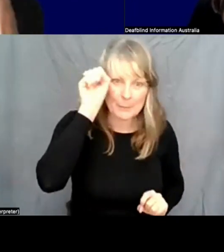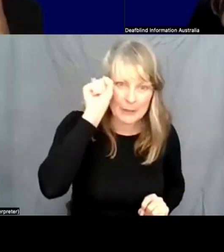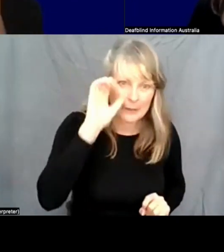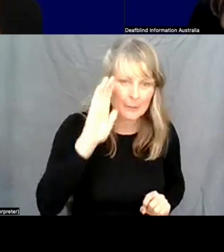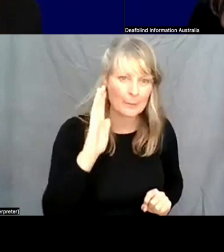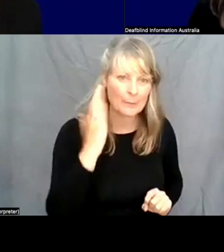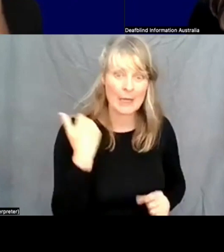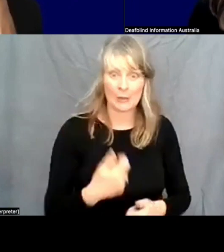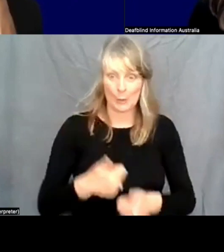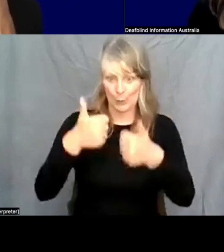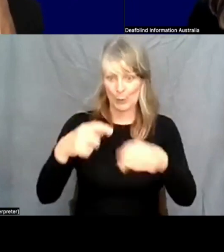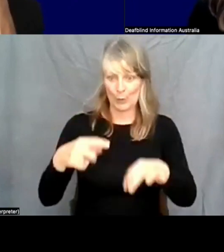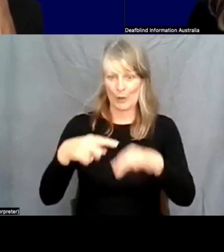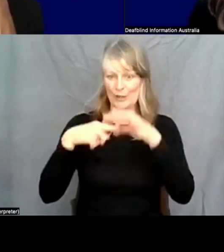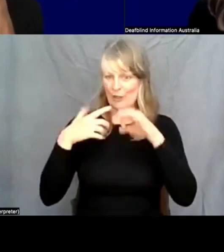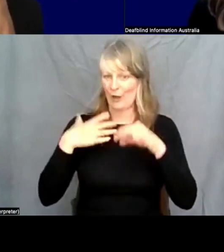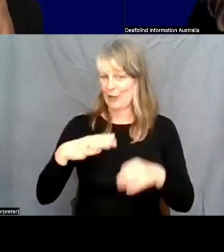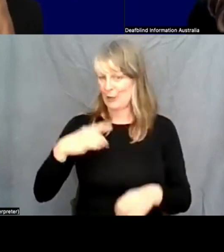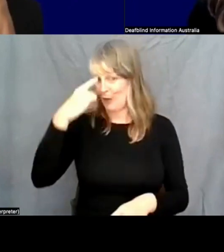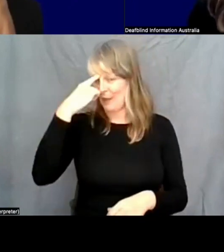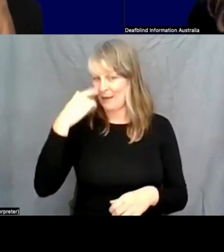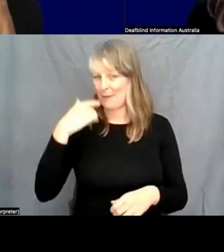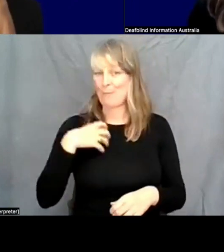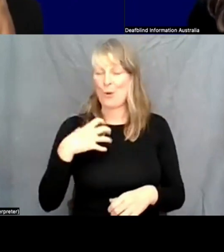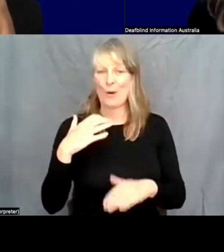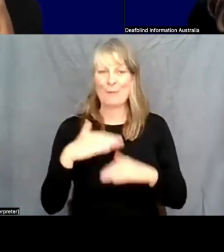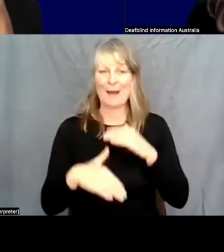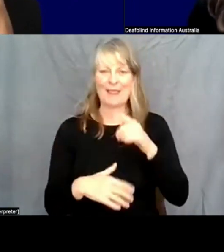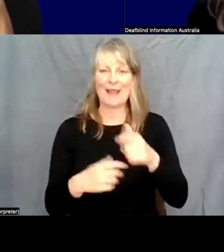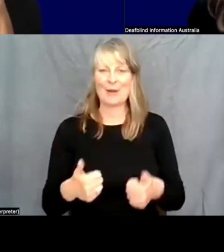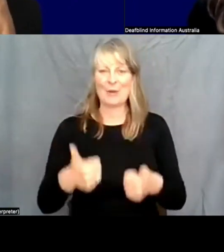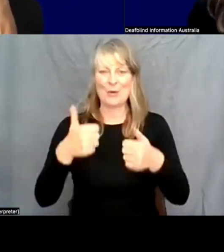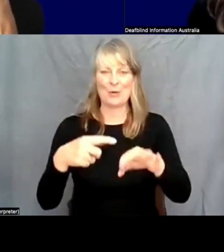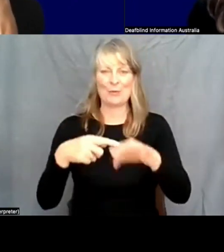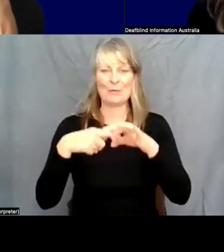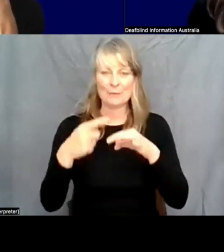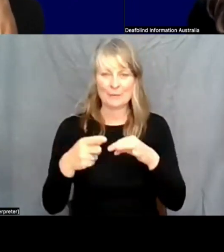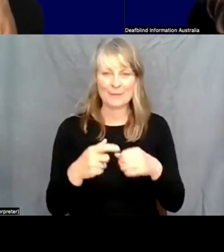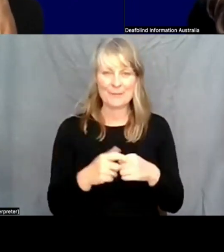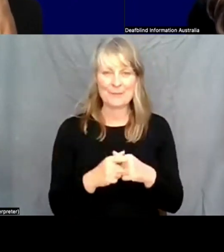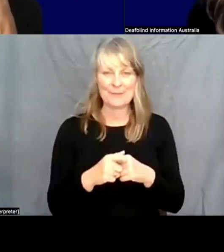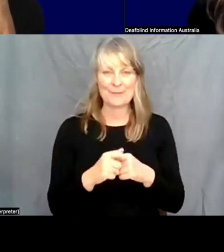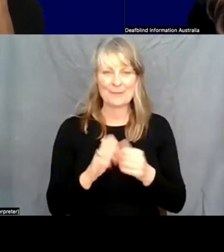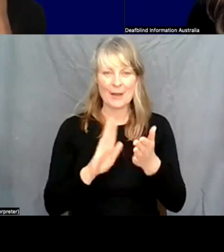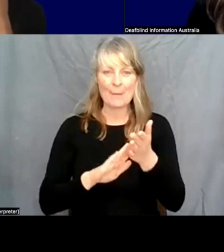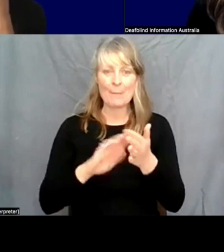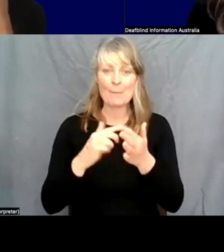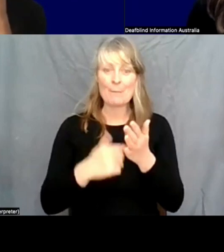Good question I will have to think about that a bit more. I don't know if you had any experiences of what you found works for you.